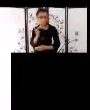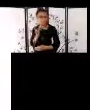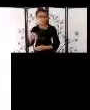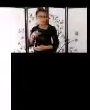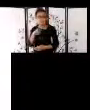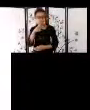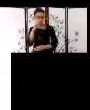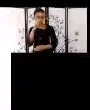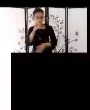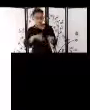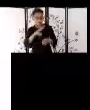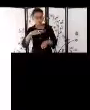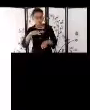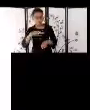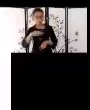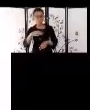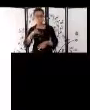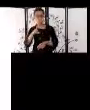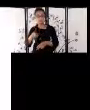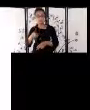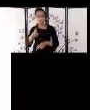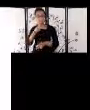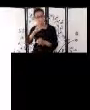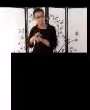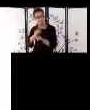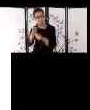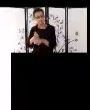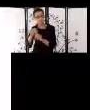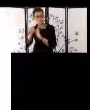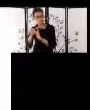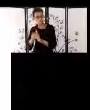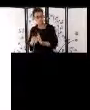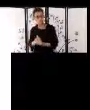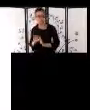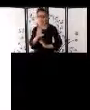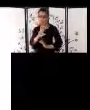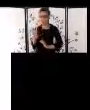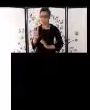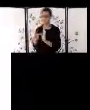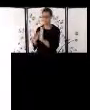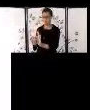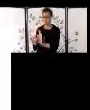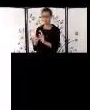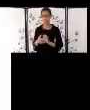Notifications for this program will go out via email in late August, letting applicants